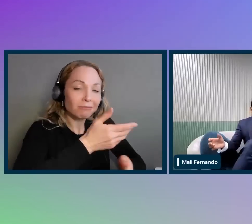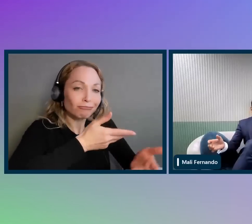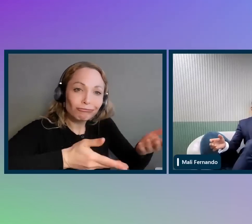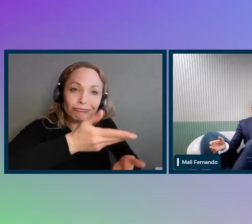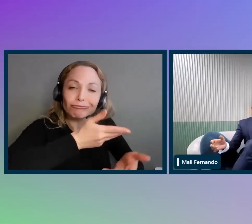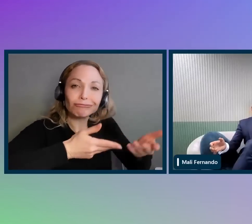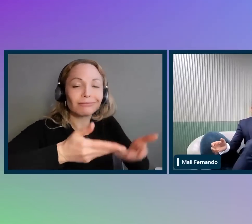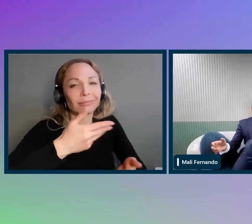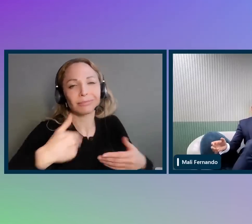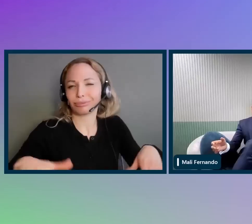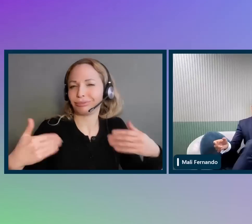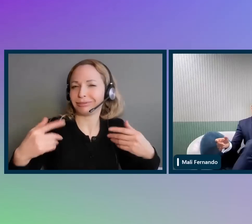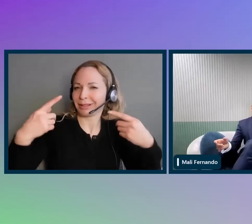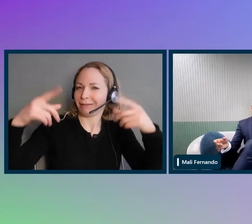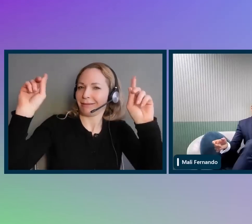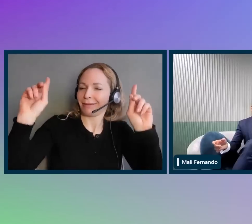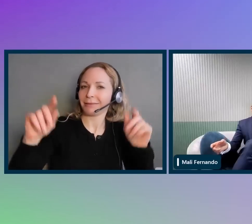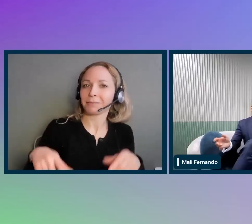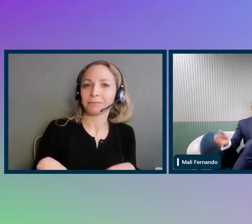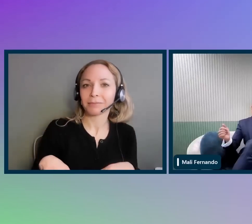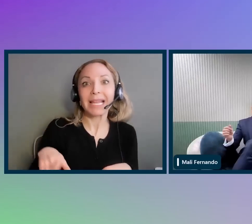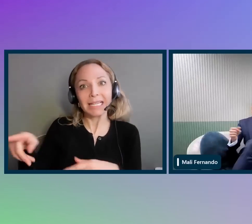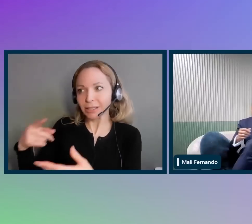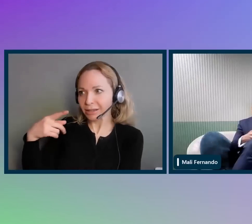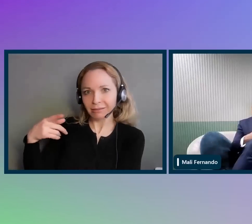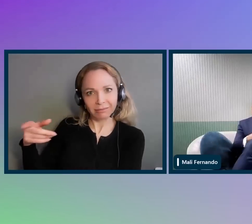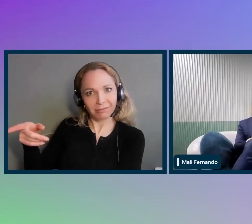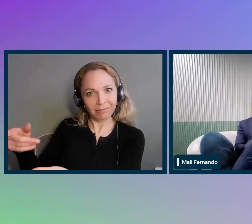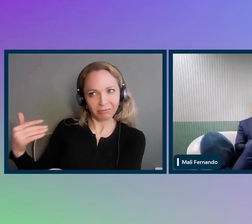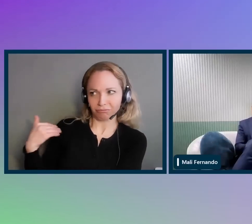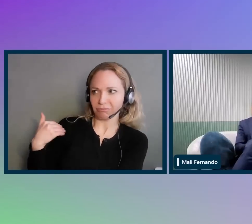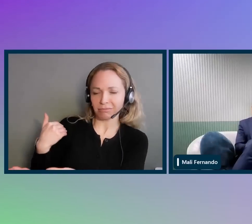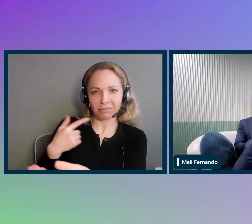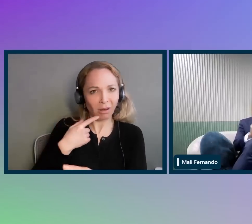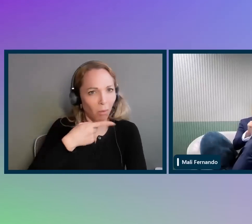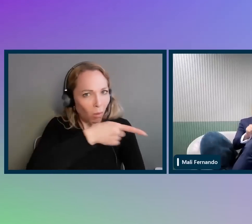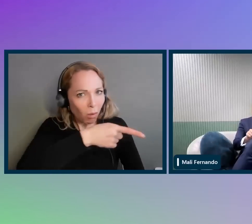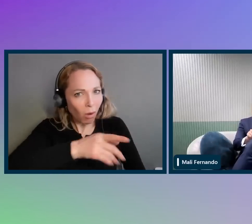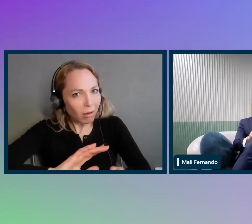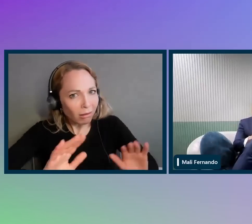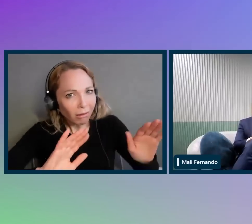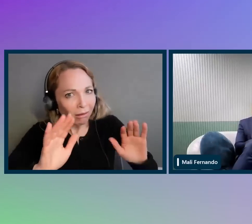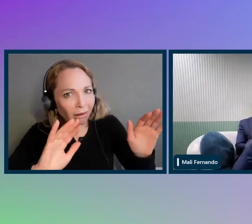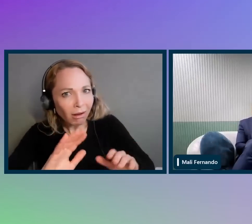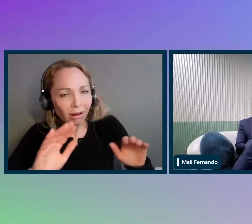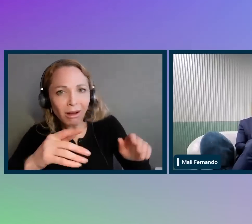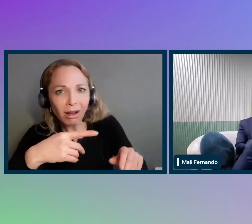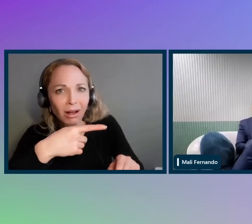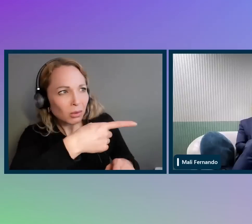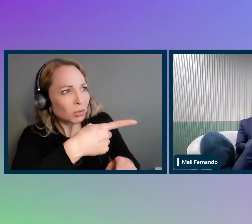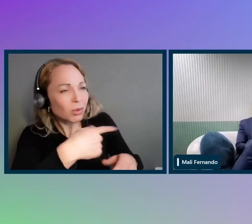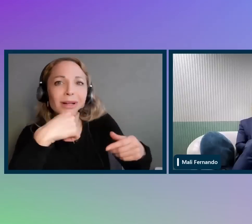about the work you're doing because you're the biggest bank in Hong Kong. If you guys take a position of leadership